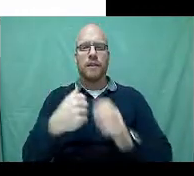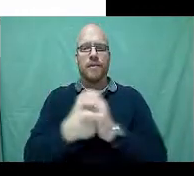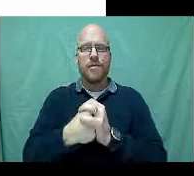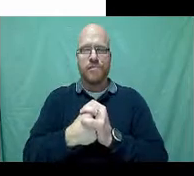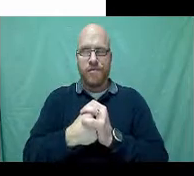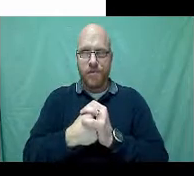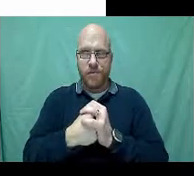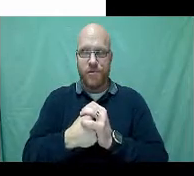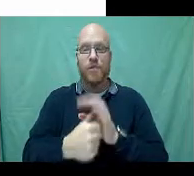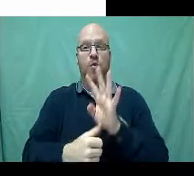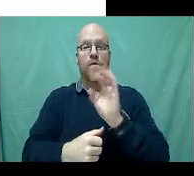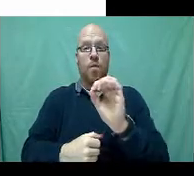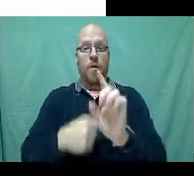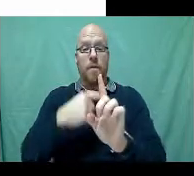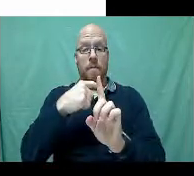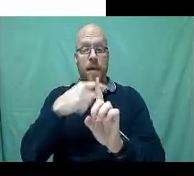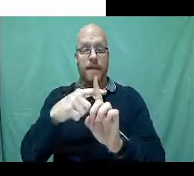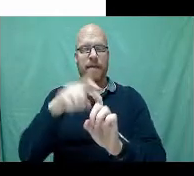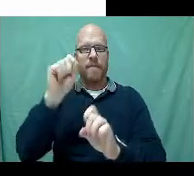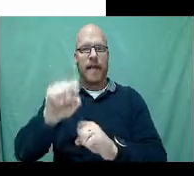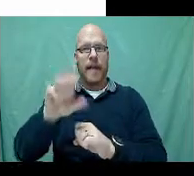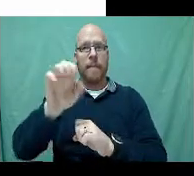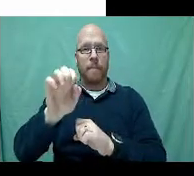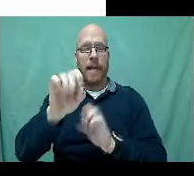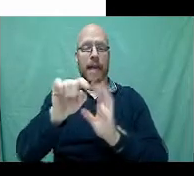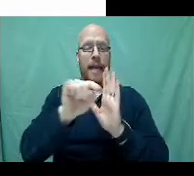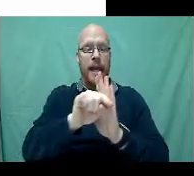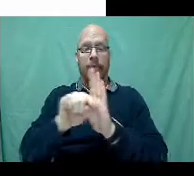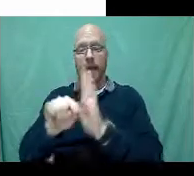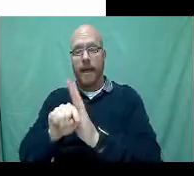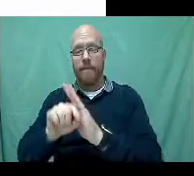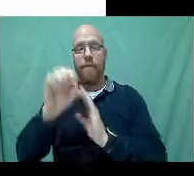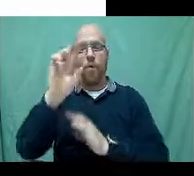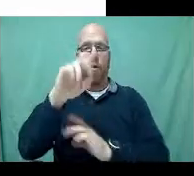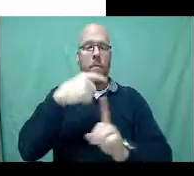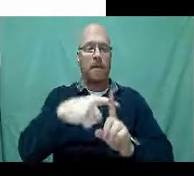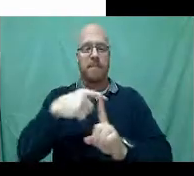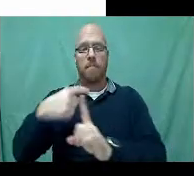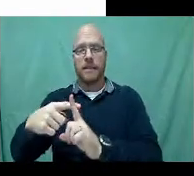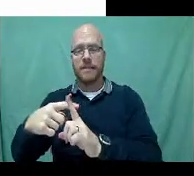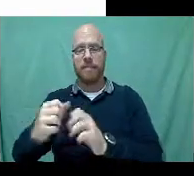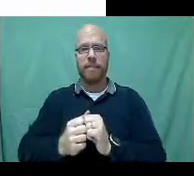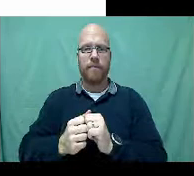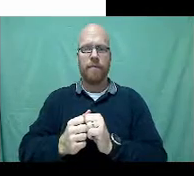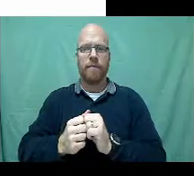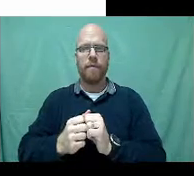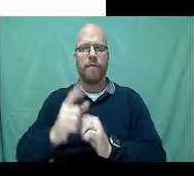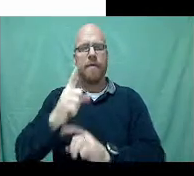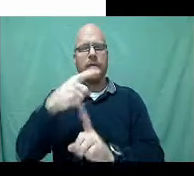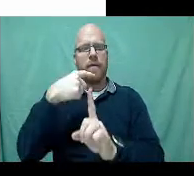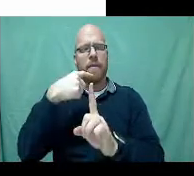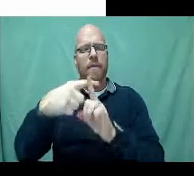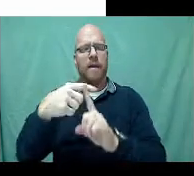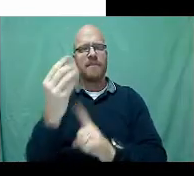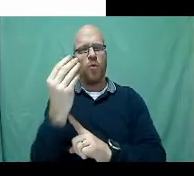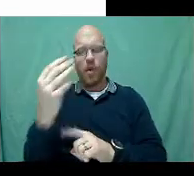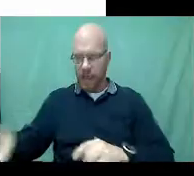So, we need the product to be positive 40, and we can have positive numbers or negative numbers multiplying together.